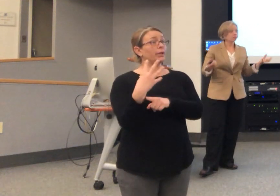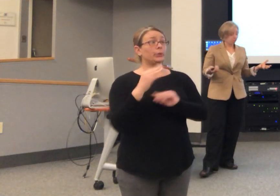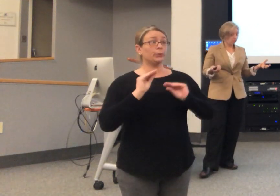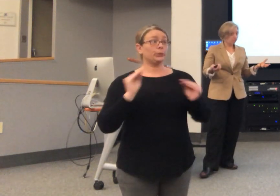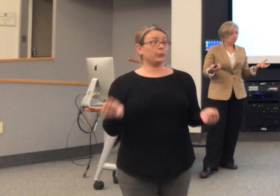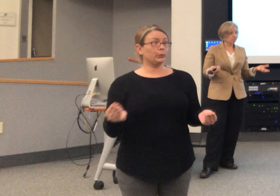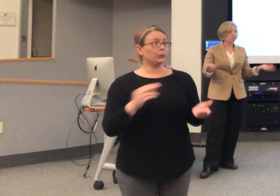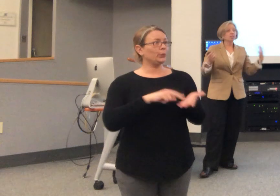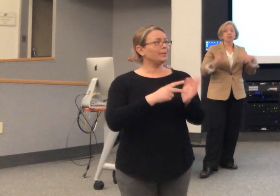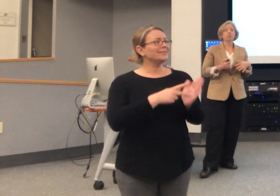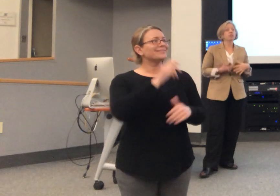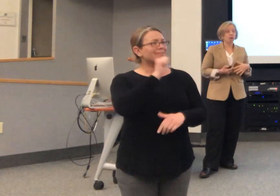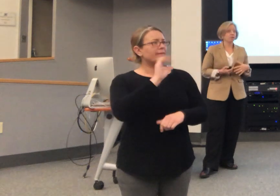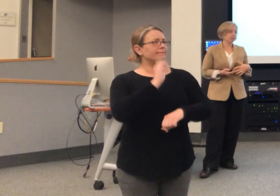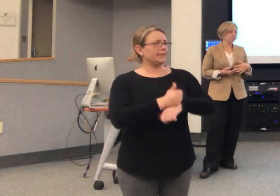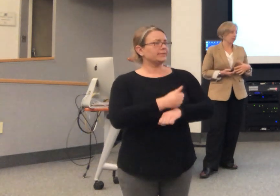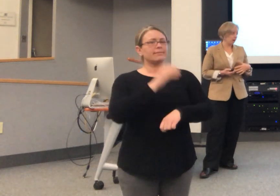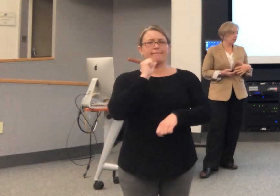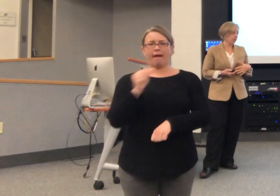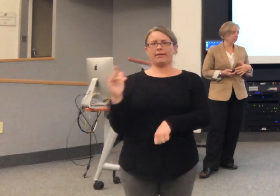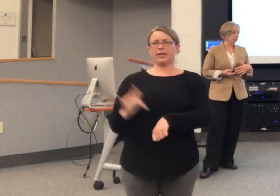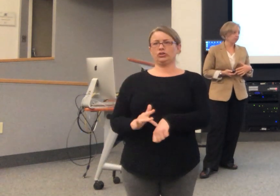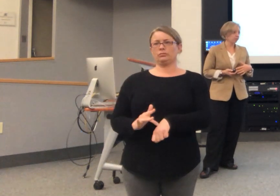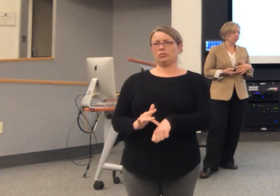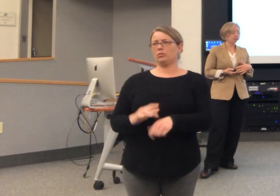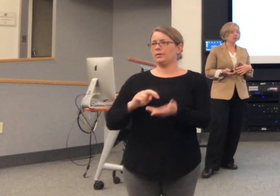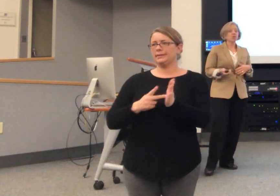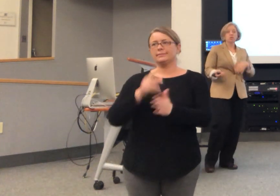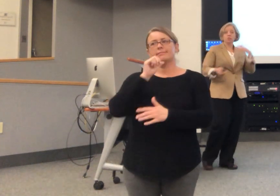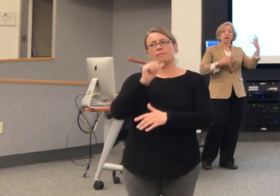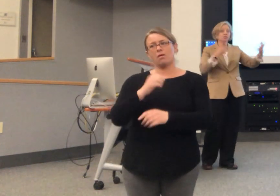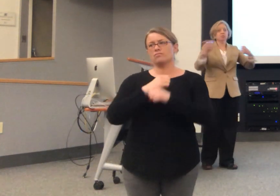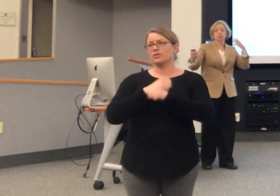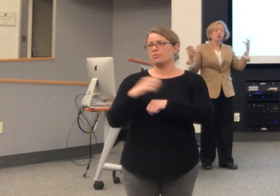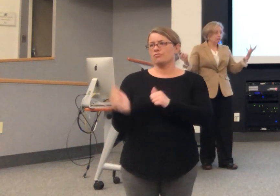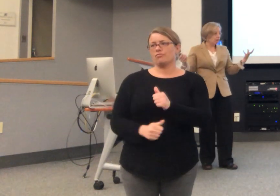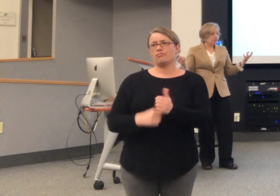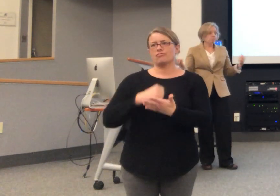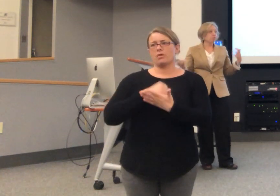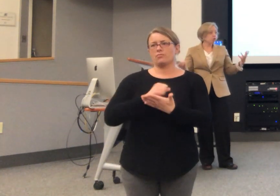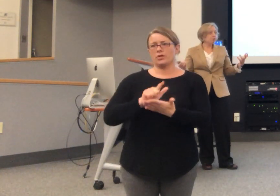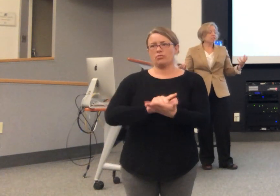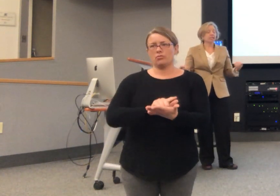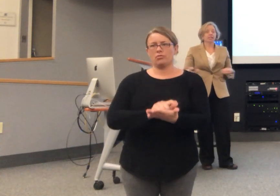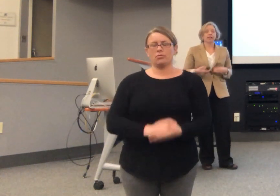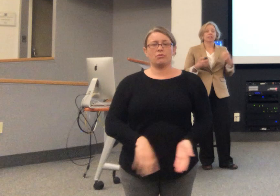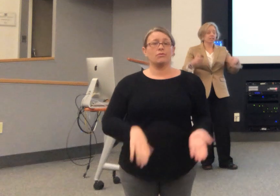never fixed, therefore not protected by copyright law, okay? So if I do live performance like that,